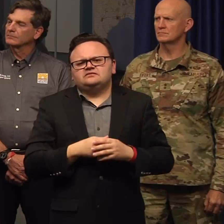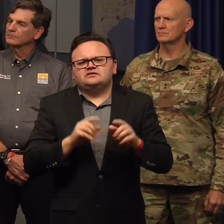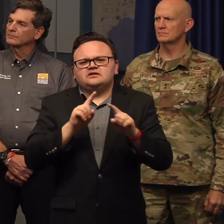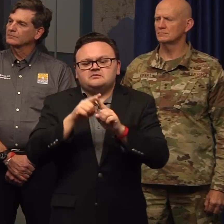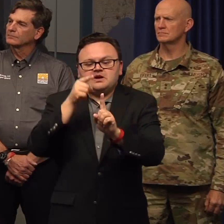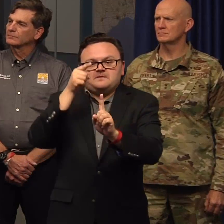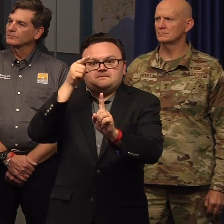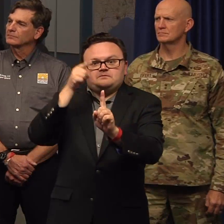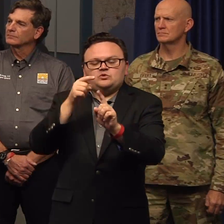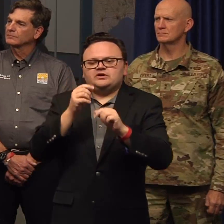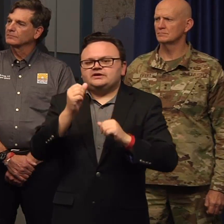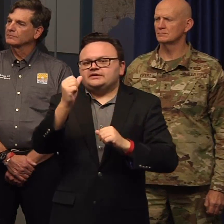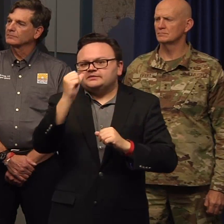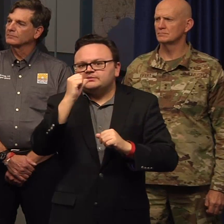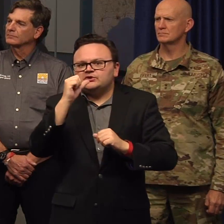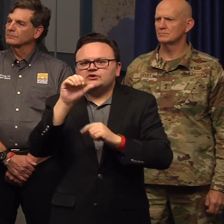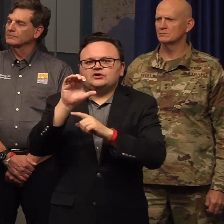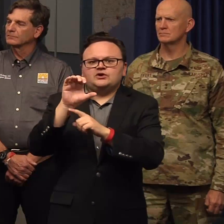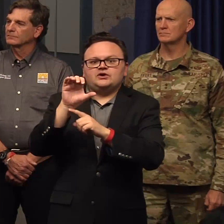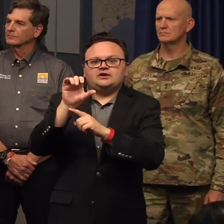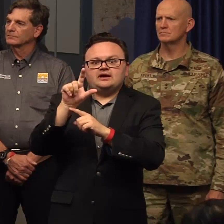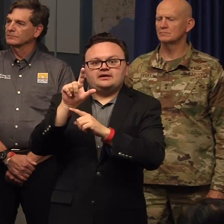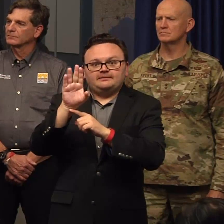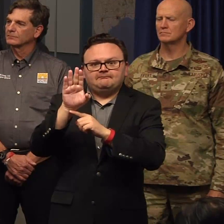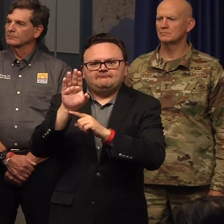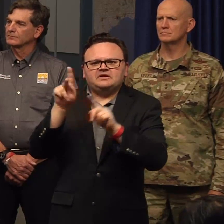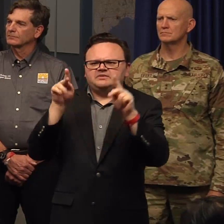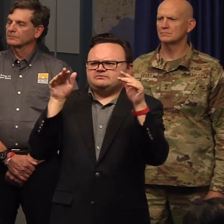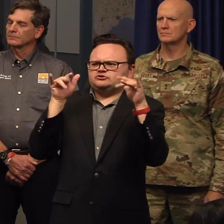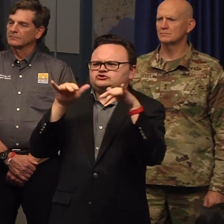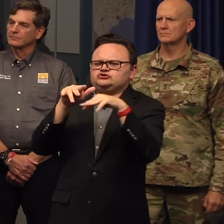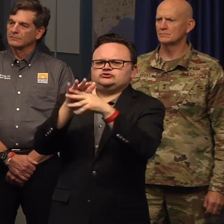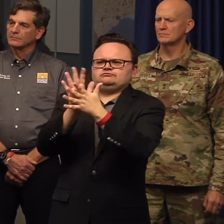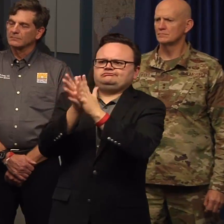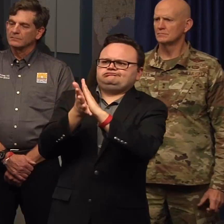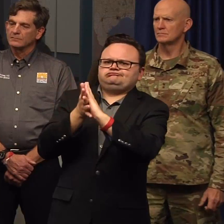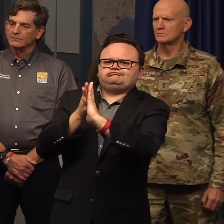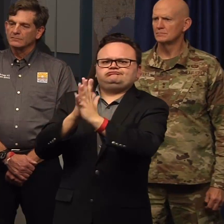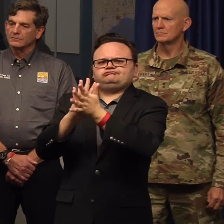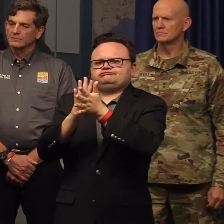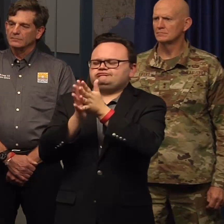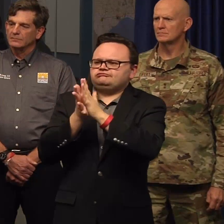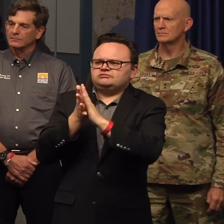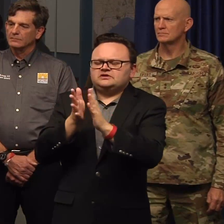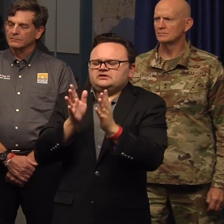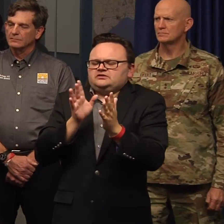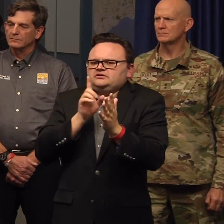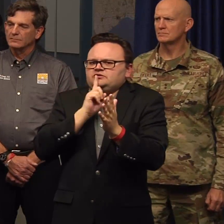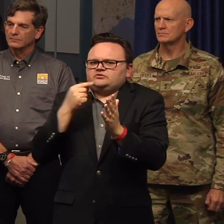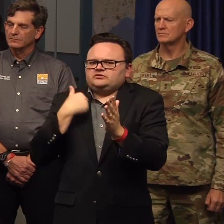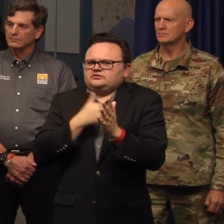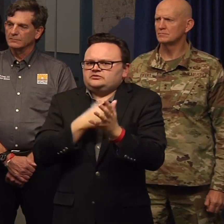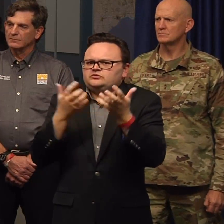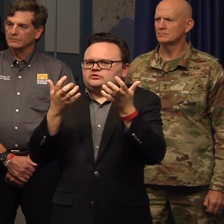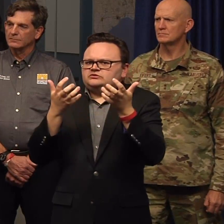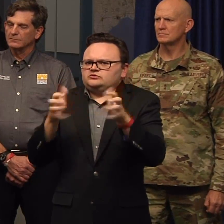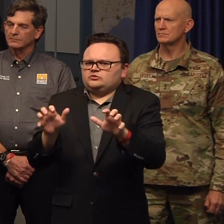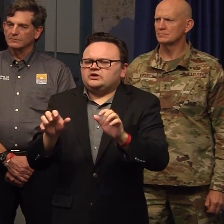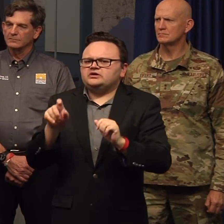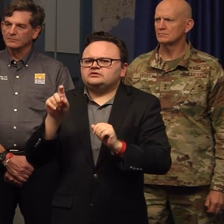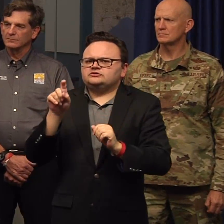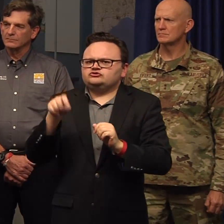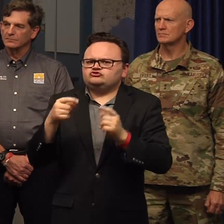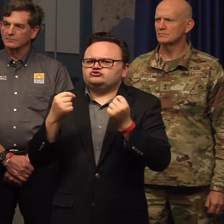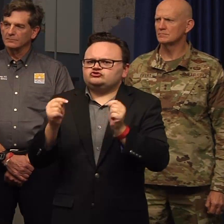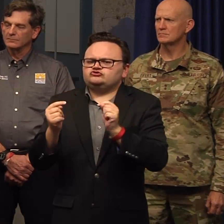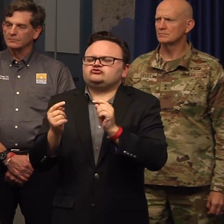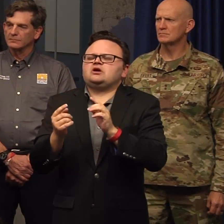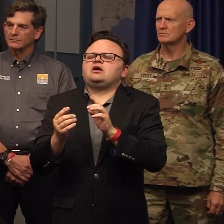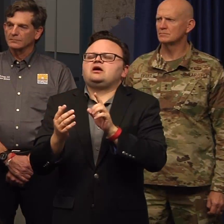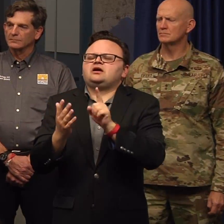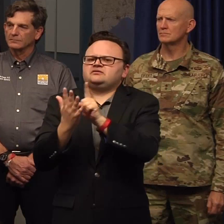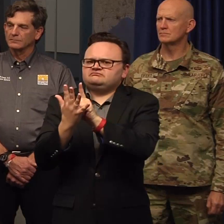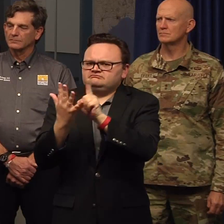I THINK THAT WOULDN'T BE